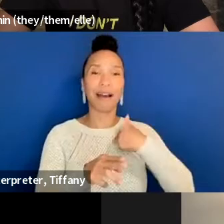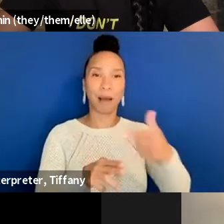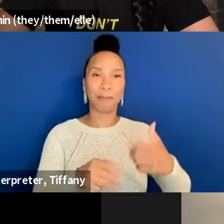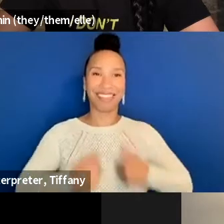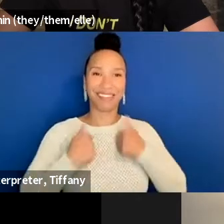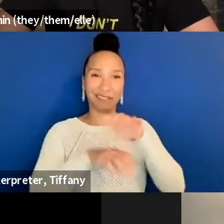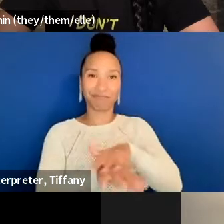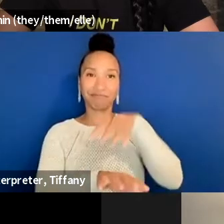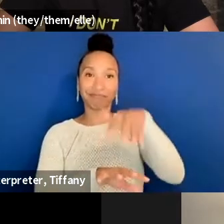Benjamin (they/them/elle): Medina coc.